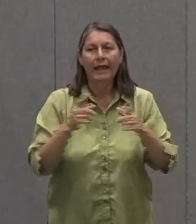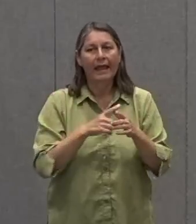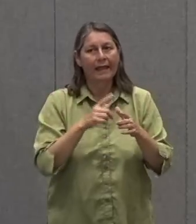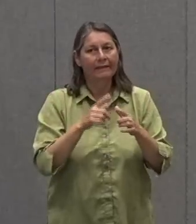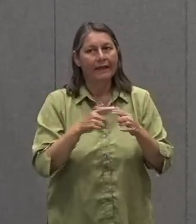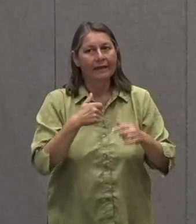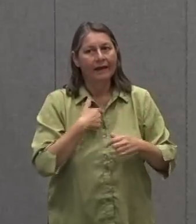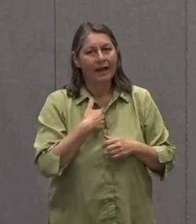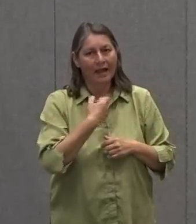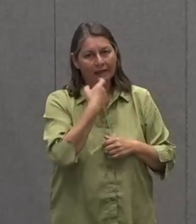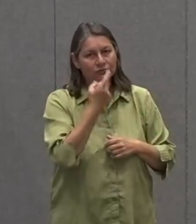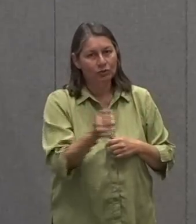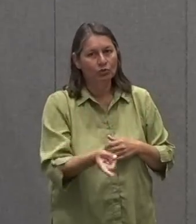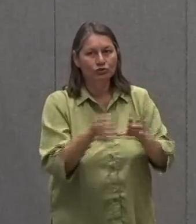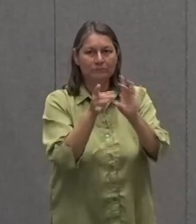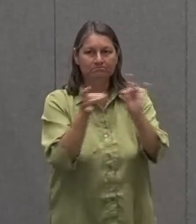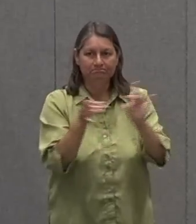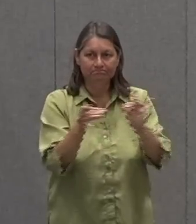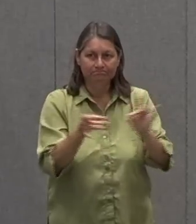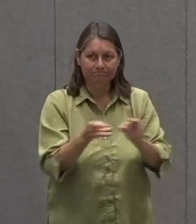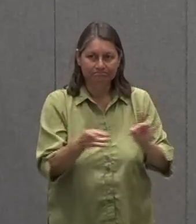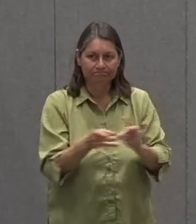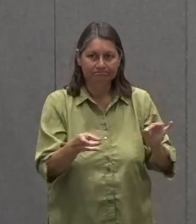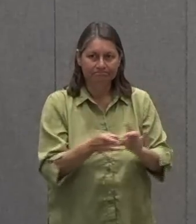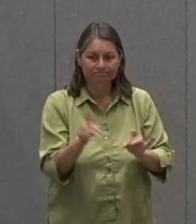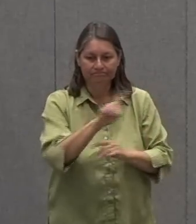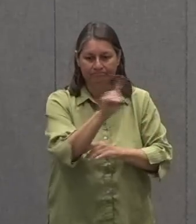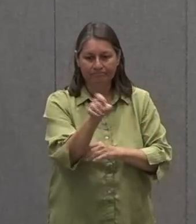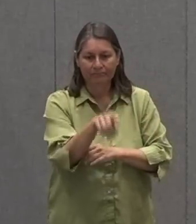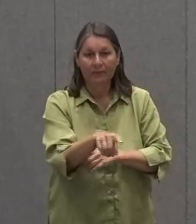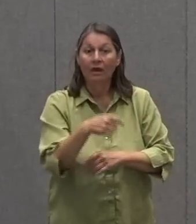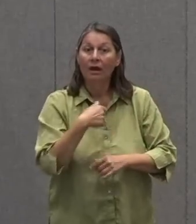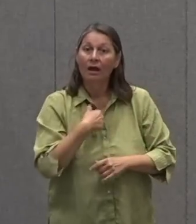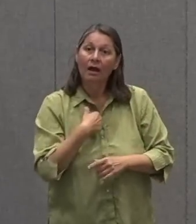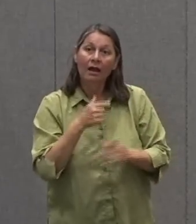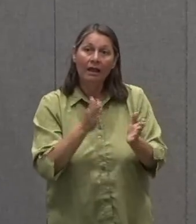That riddle was where I talked about dividing a number